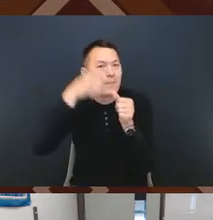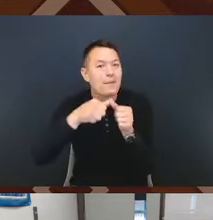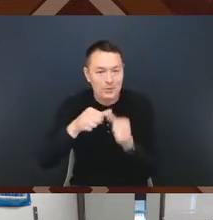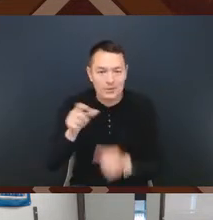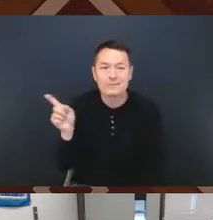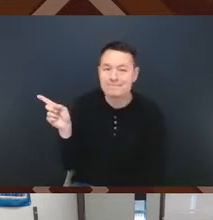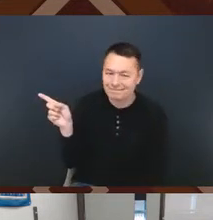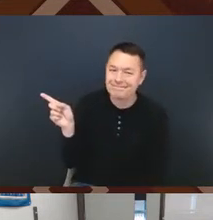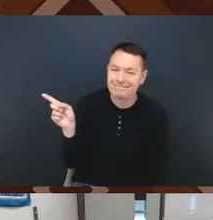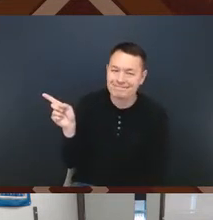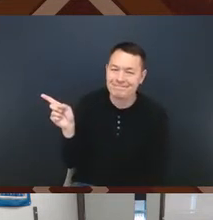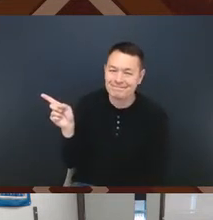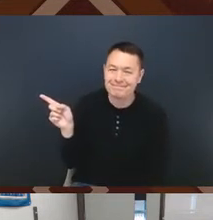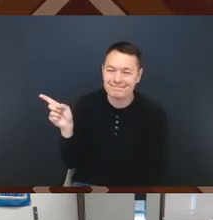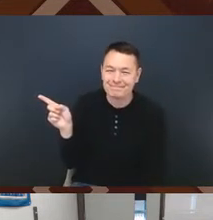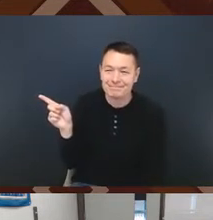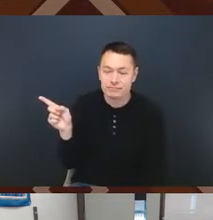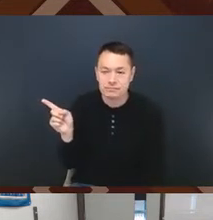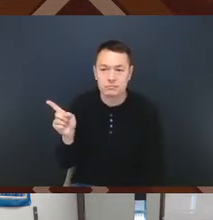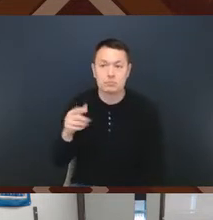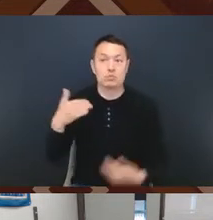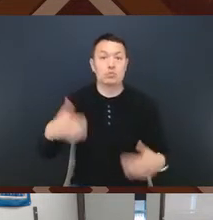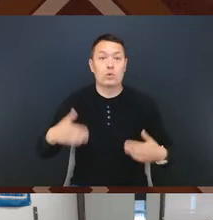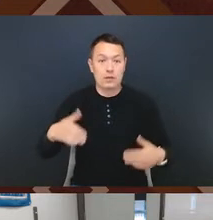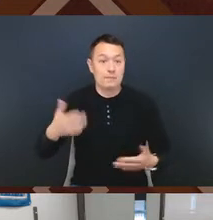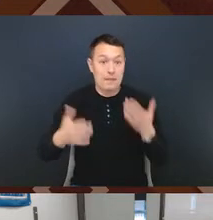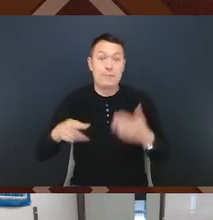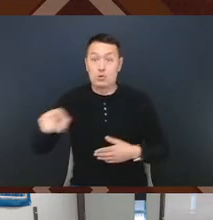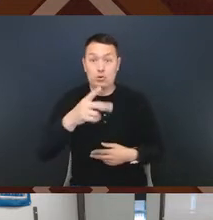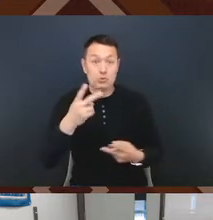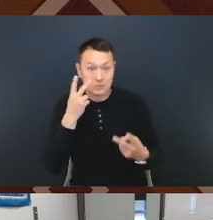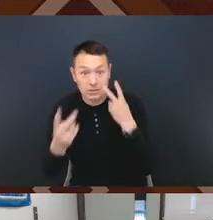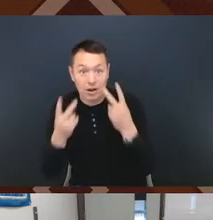probably very vividly and firsthand from our own experience.